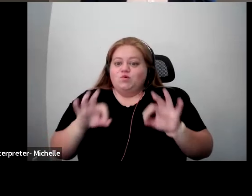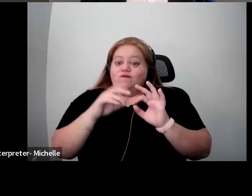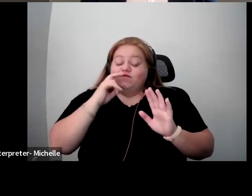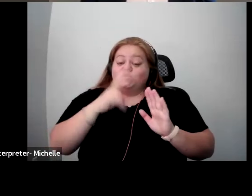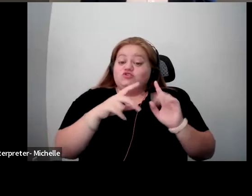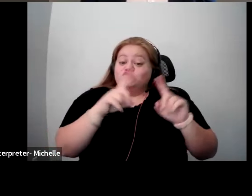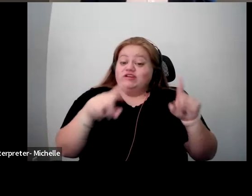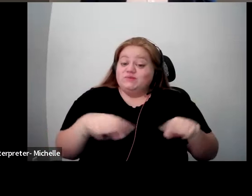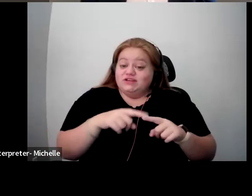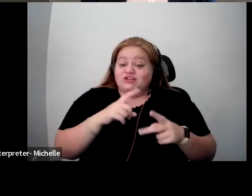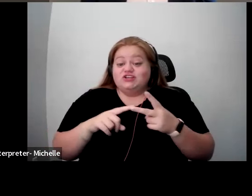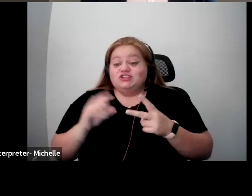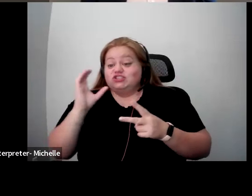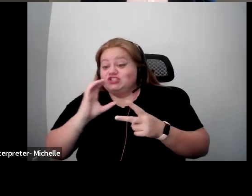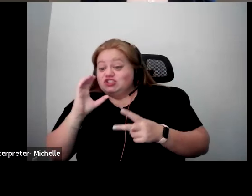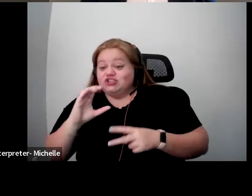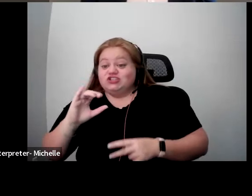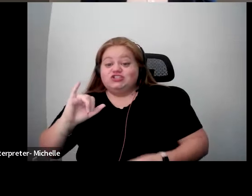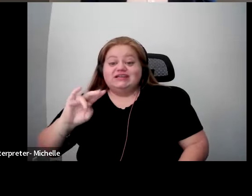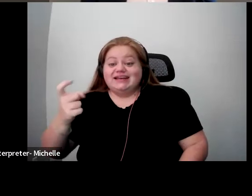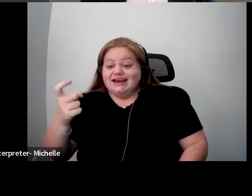It's going to be a problem for search indexing and search